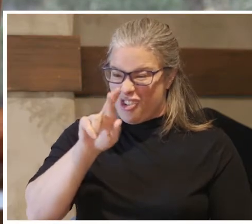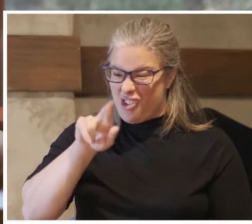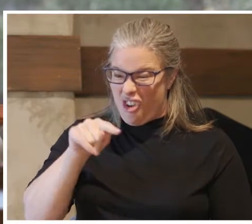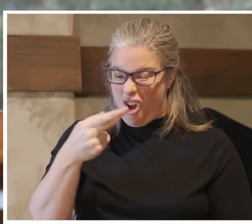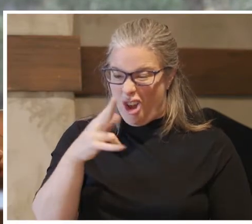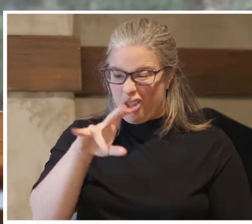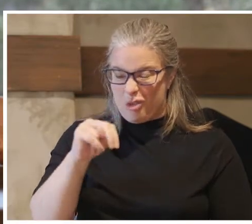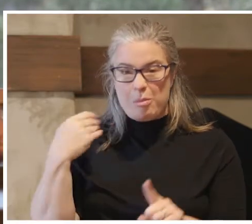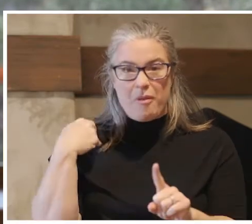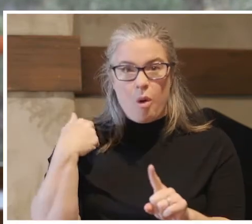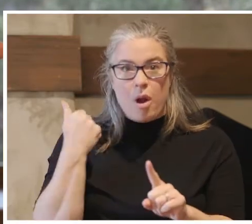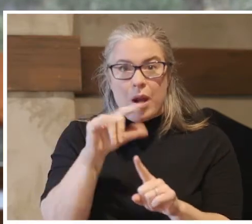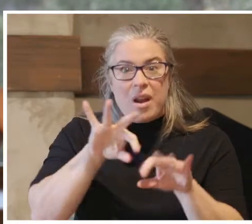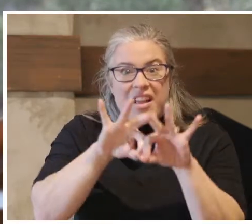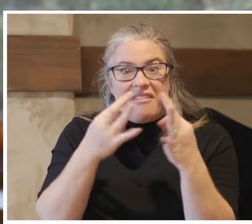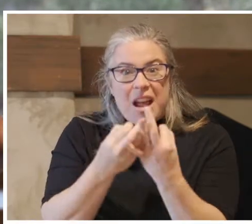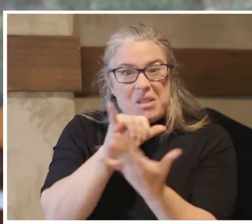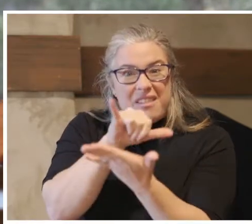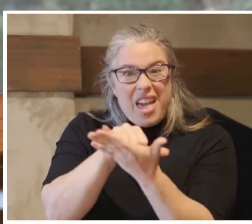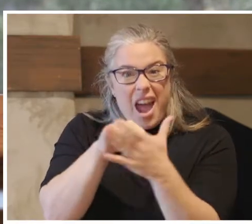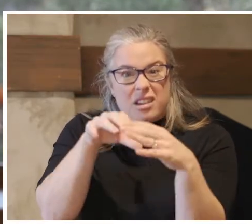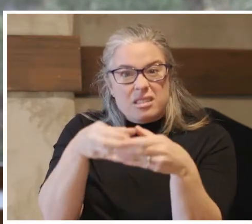or anyone in the family of that?